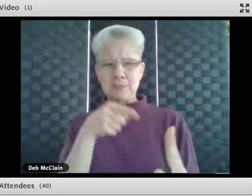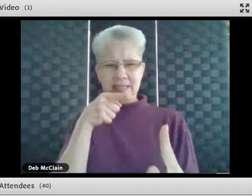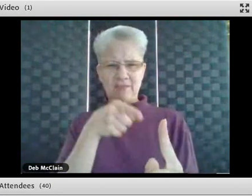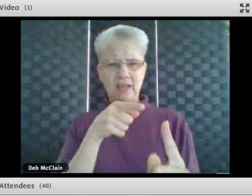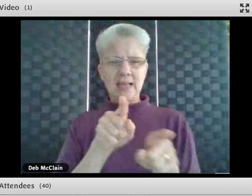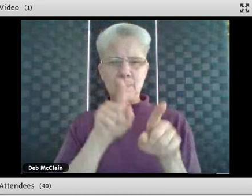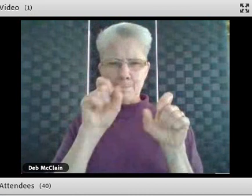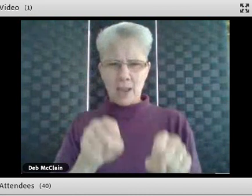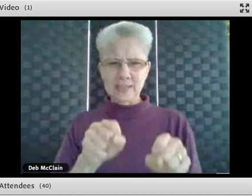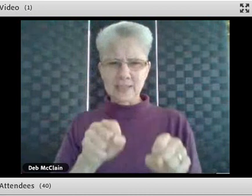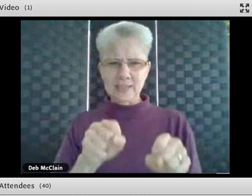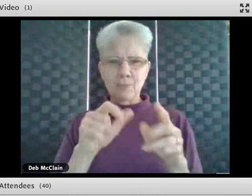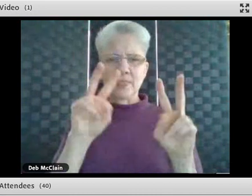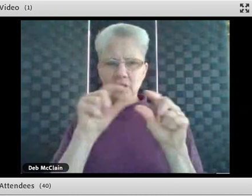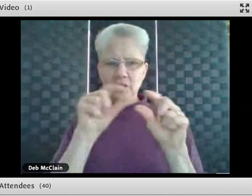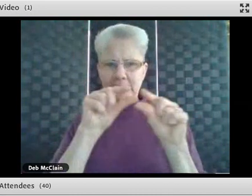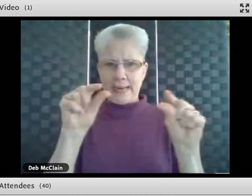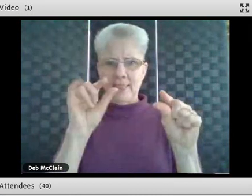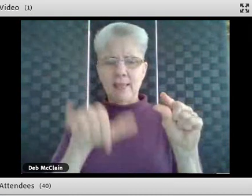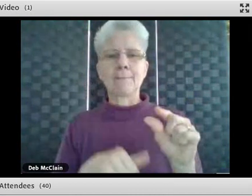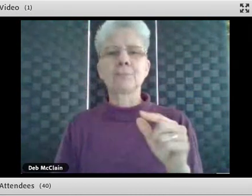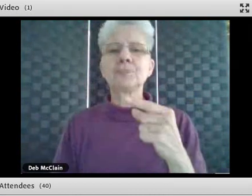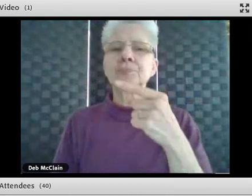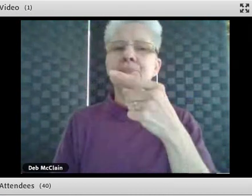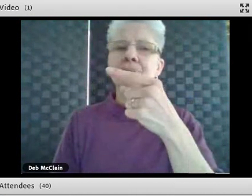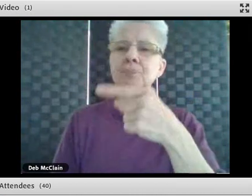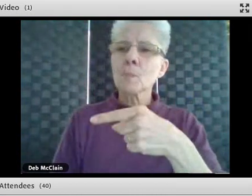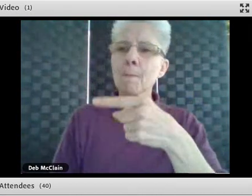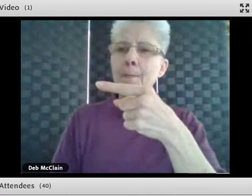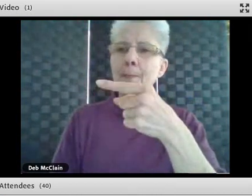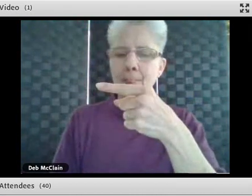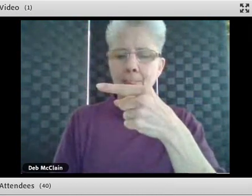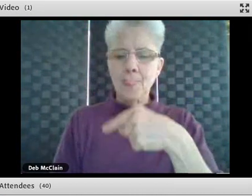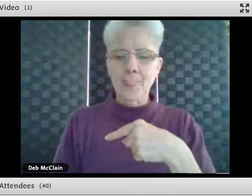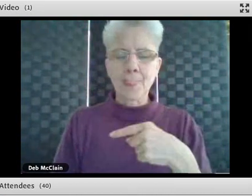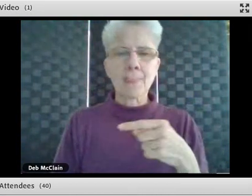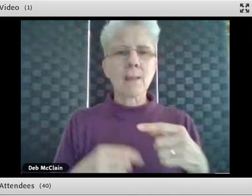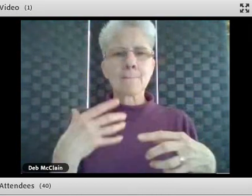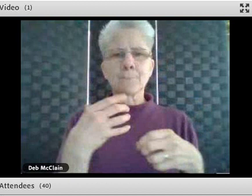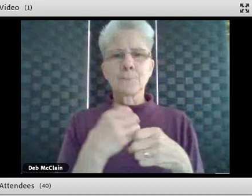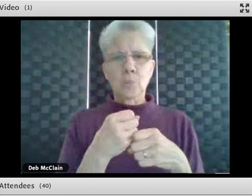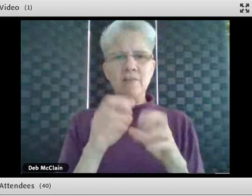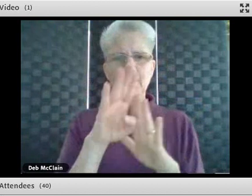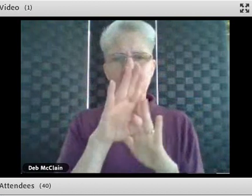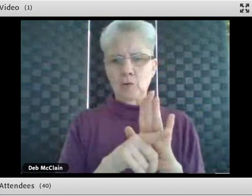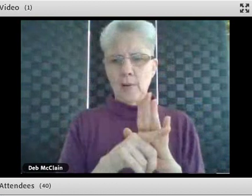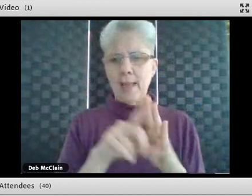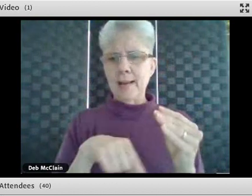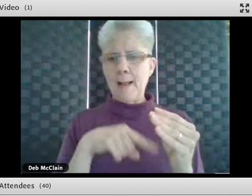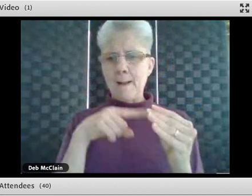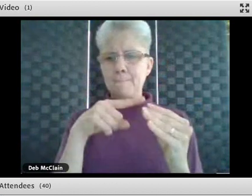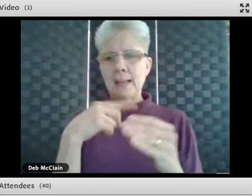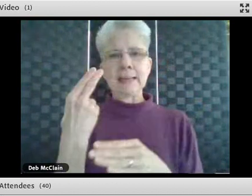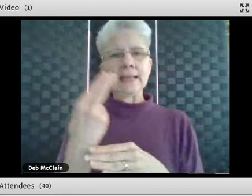in its subject headings. All right. Just a brief background of history of LCSH